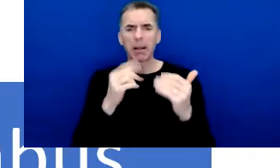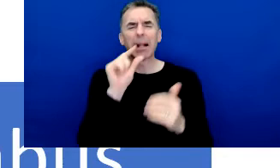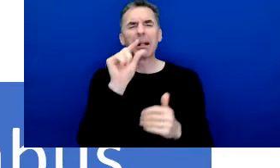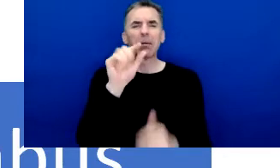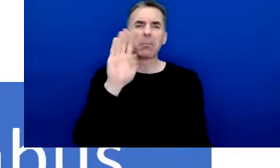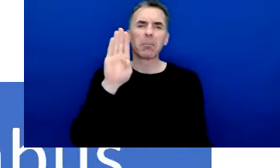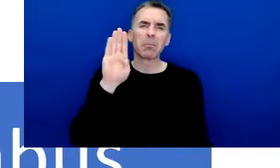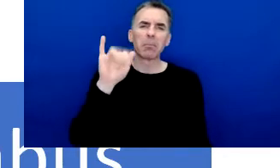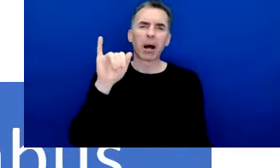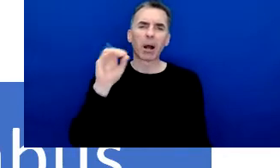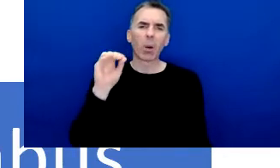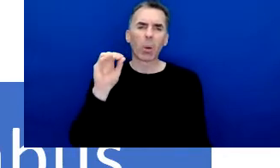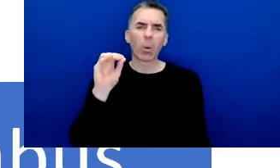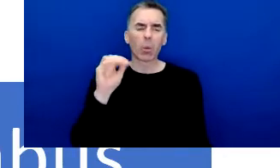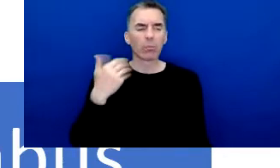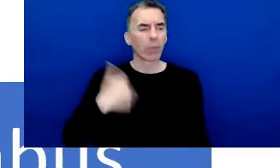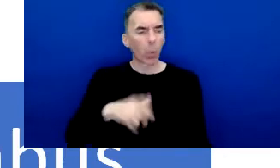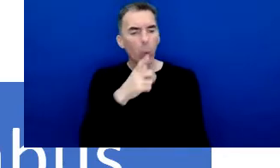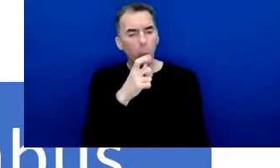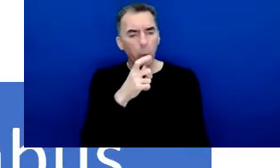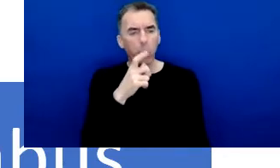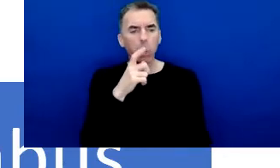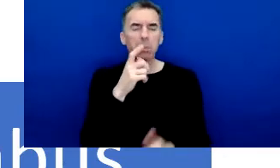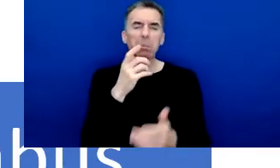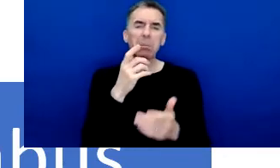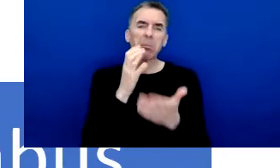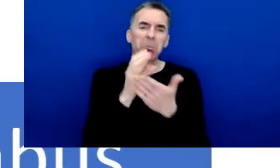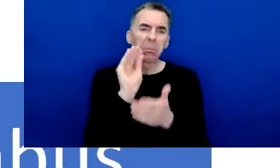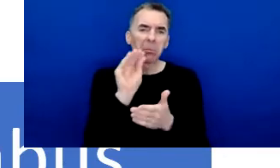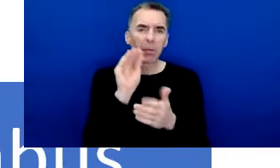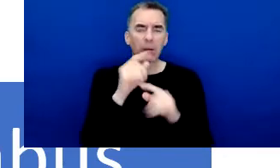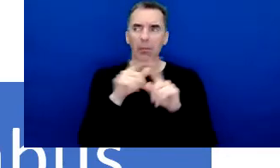This is who I am that helps to connect. There needs to be a balance right?